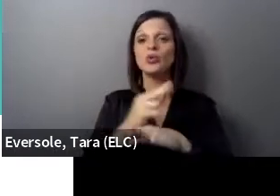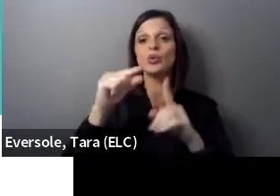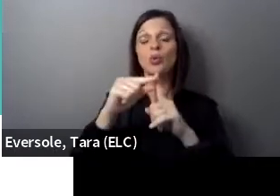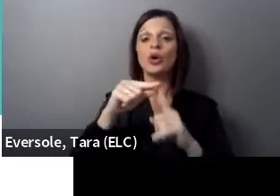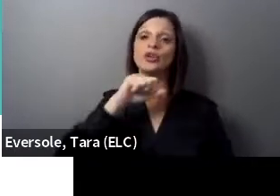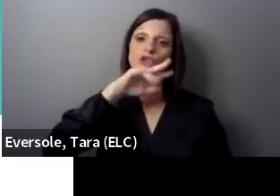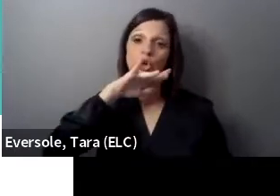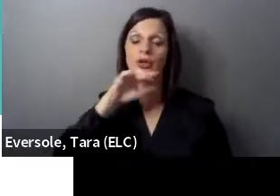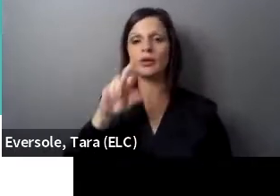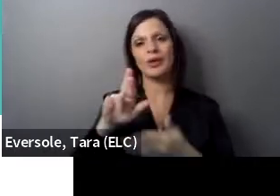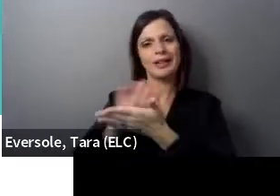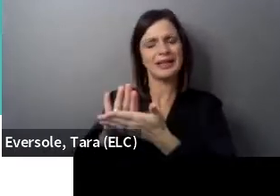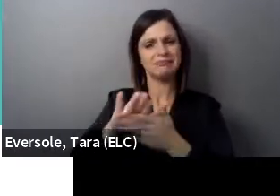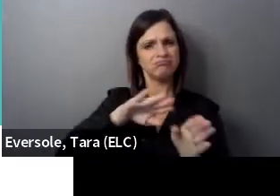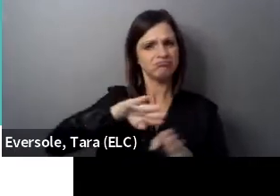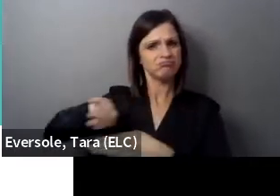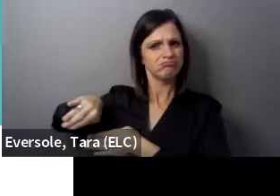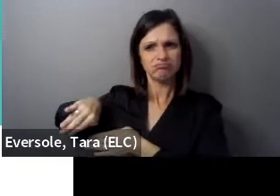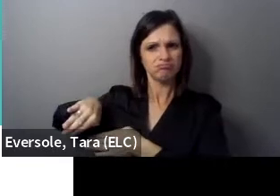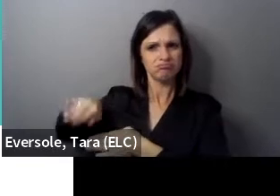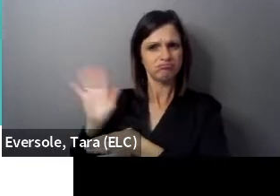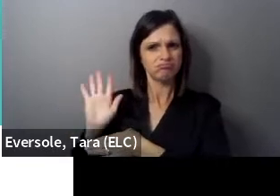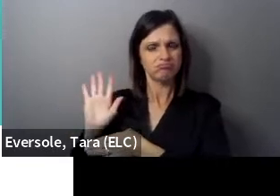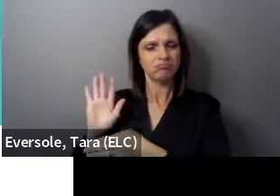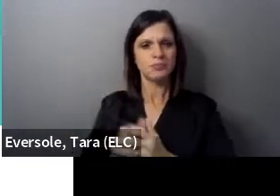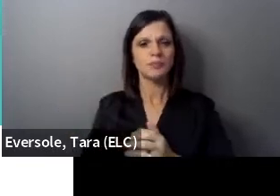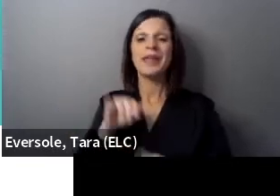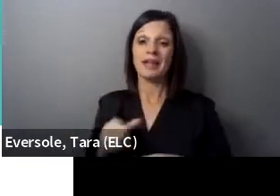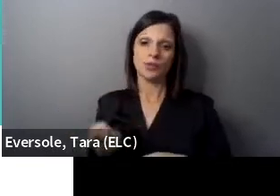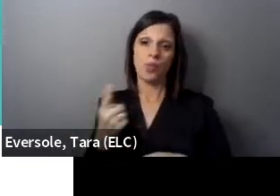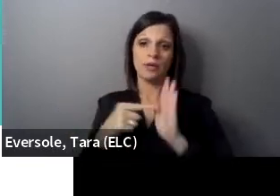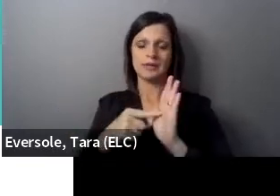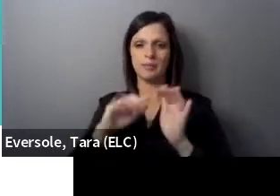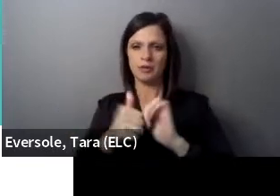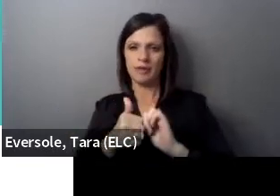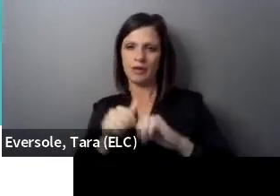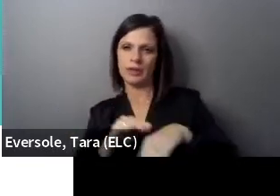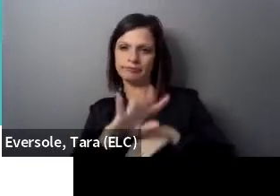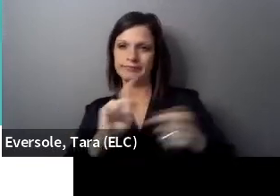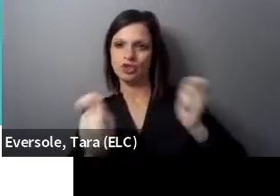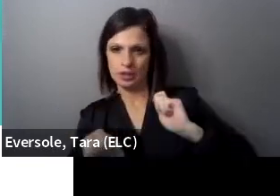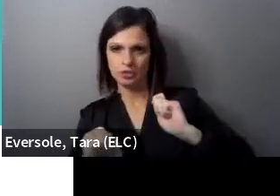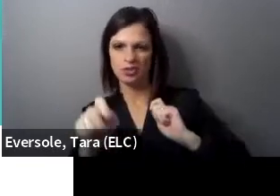That is one example of how we can affect change. I wanted to say real quick that this is a long goal.